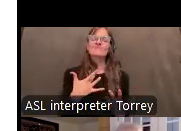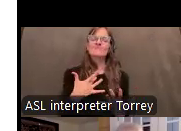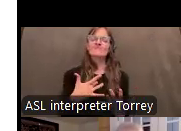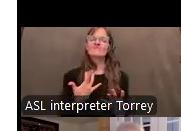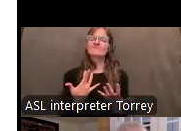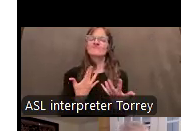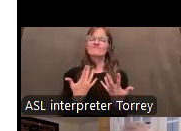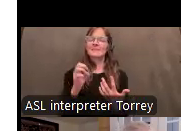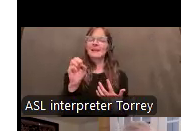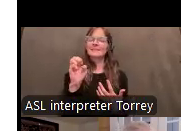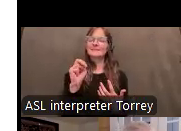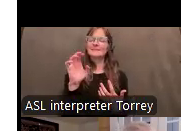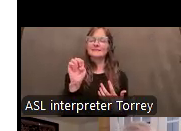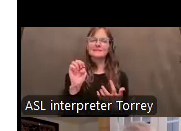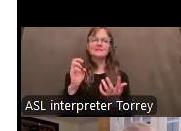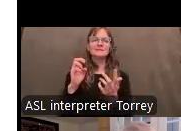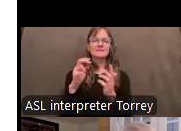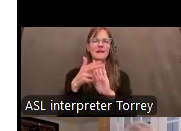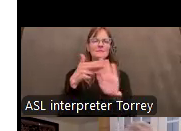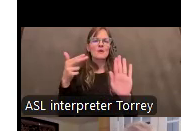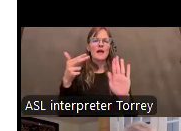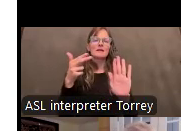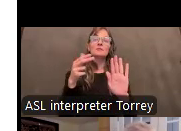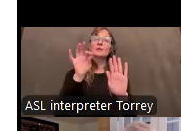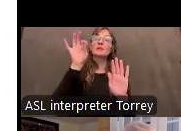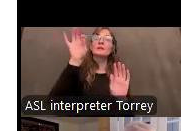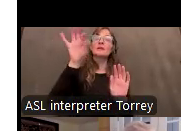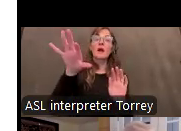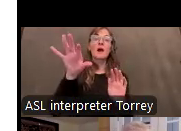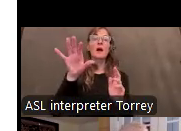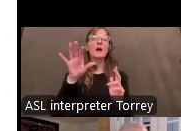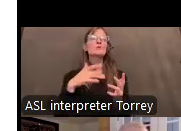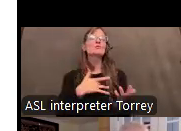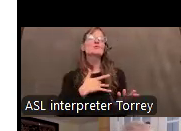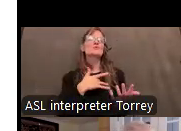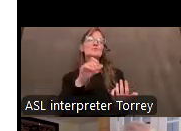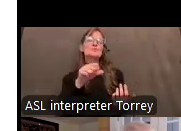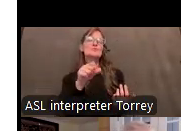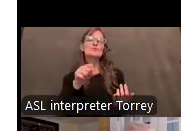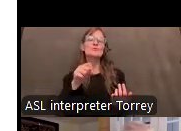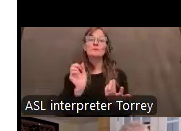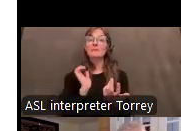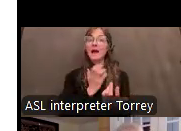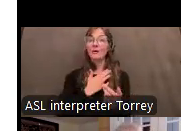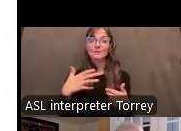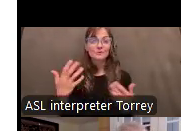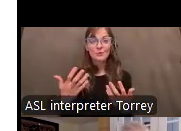of its advertising, all of its messaging. And ours is pretty simple. We want to appeal to caring individuals of all ages